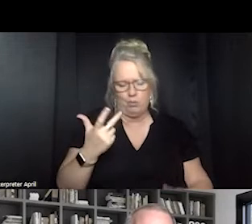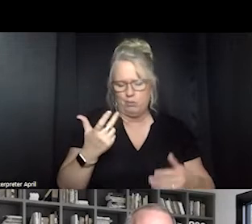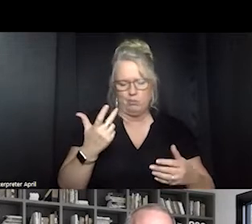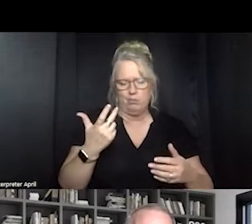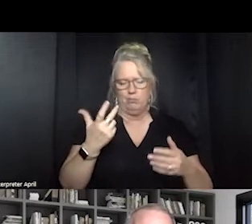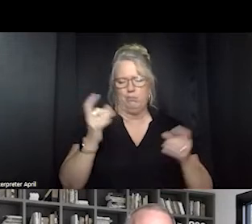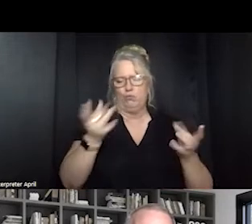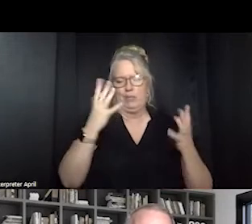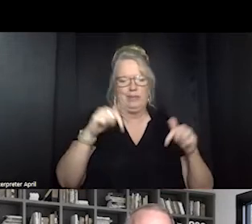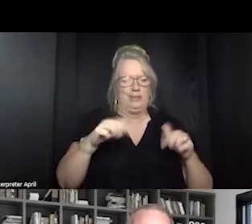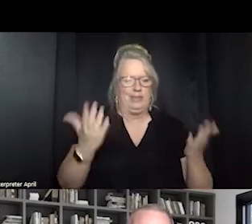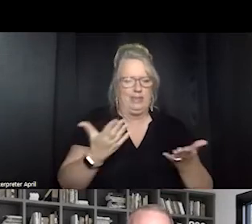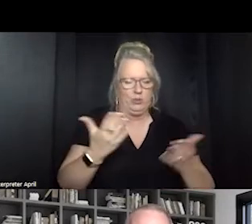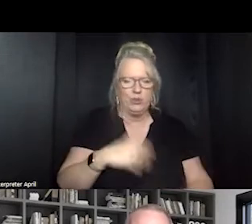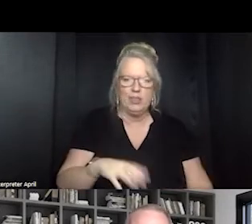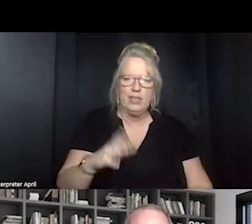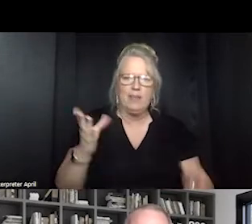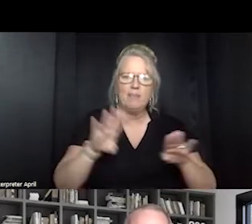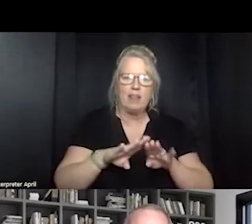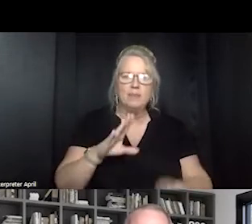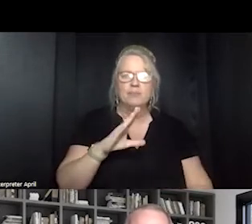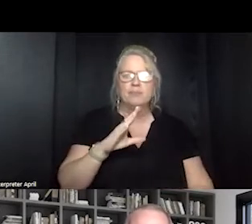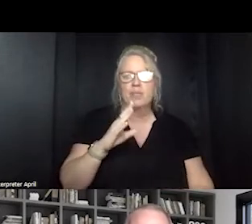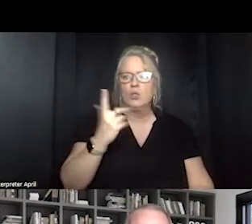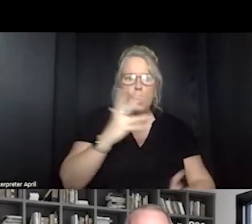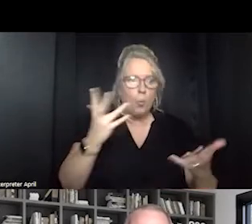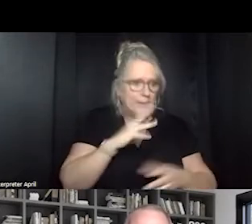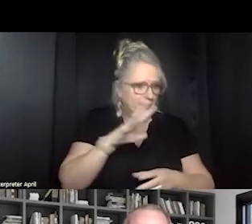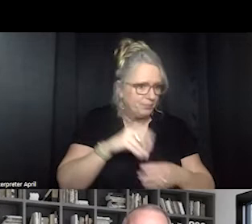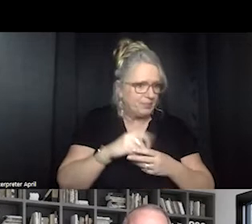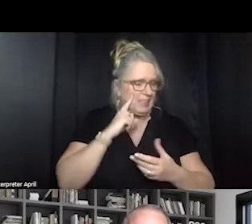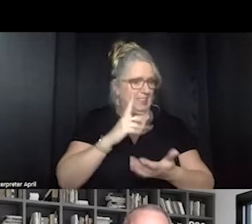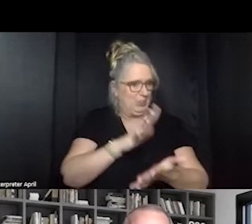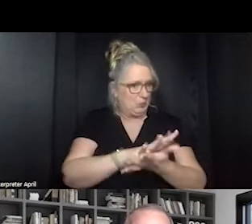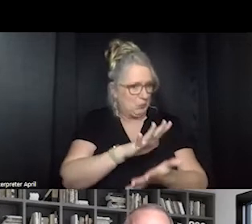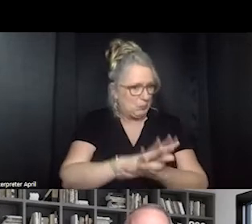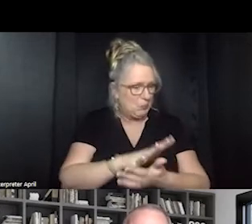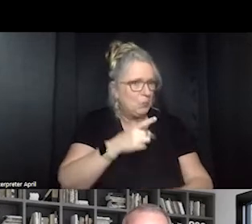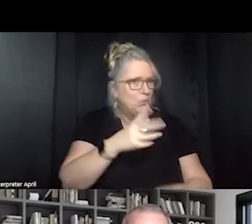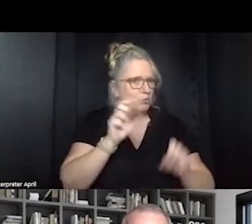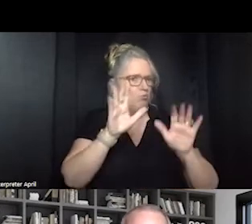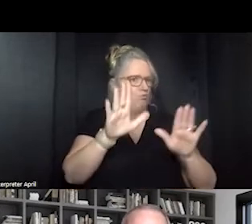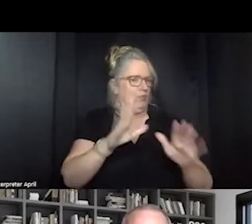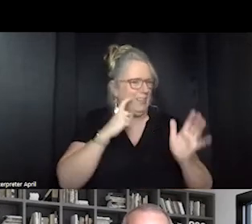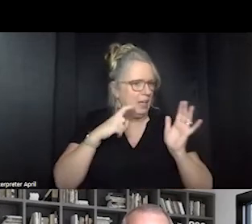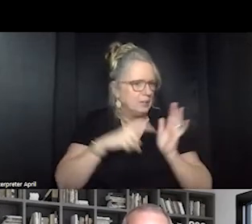DAVID, WHAT GOES INTO THIS? IS IT THAT SCHOOLS ARE SO GREAT AT IDENTIFYING BEHAVIORAL HEALTH ISSUES.